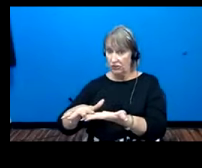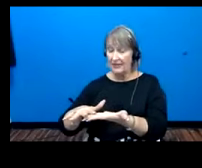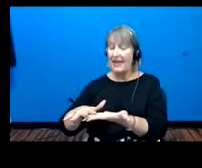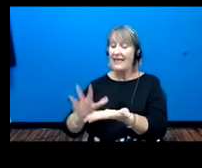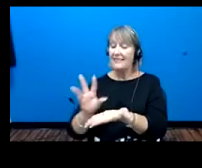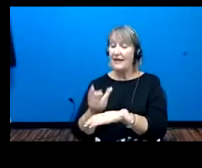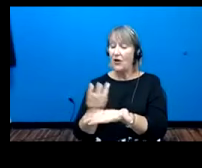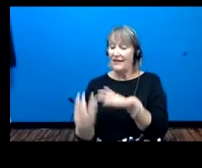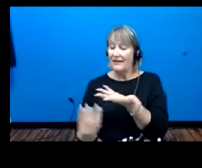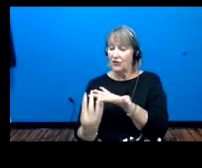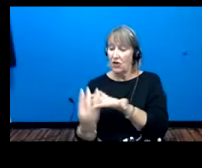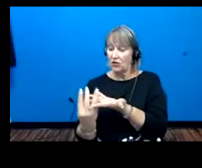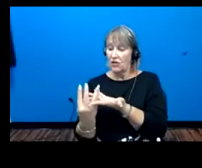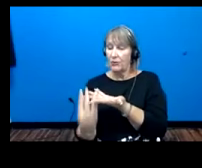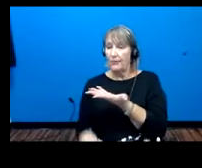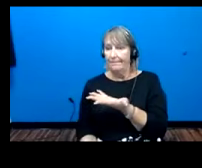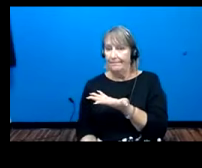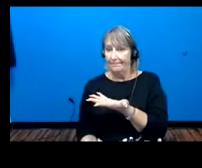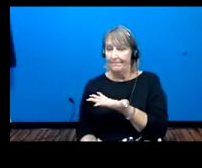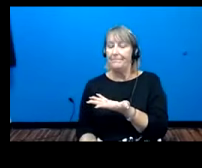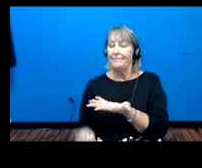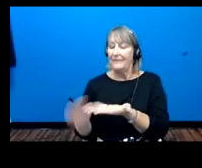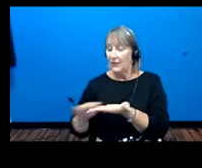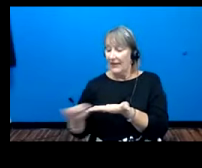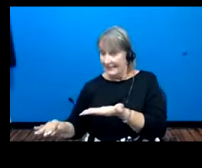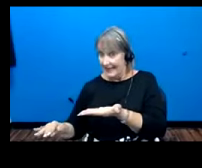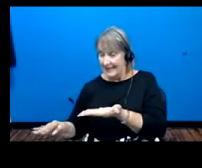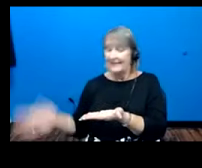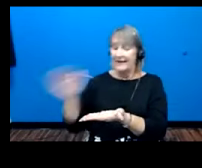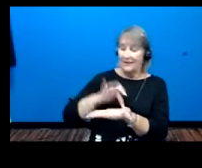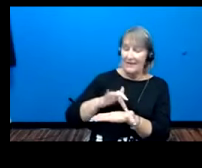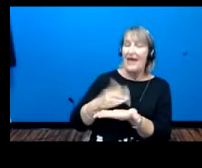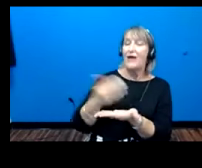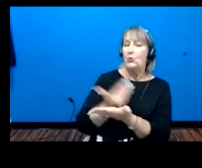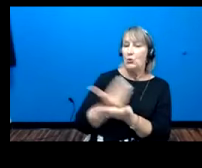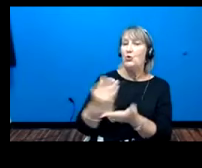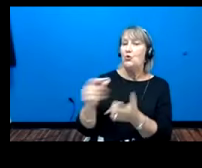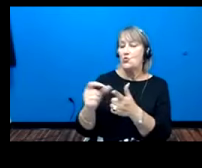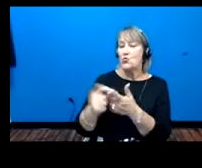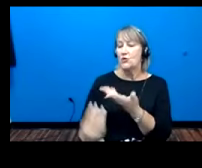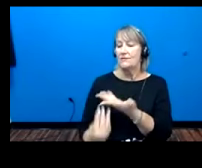But so making sure that all of the documents have that kind of access and accessibility,